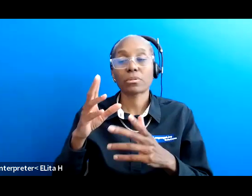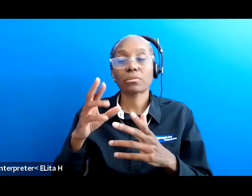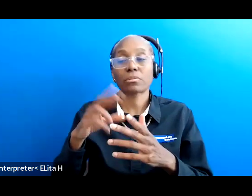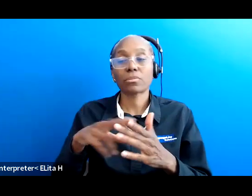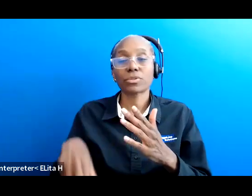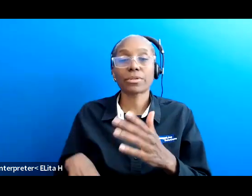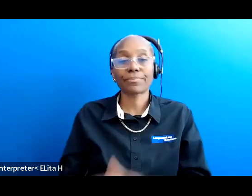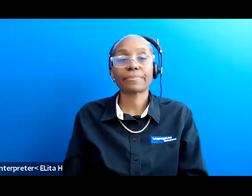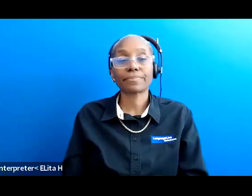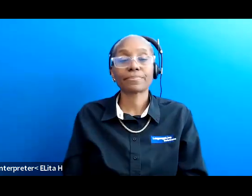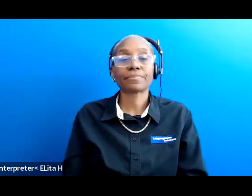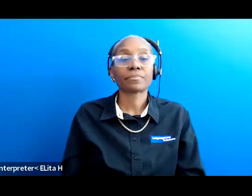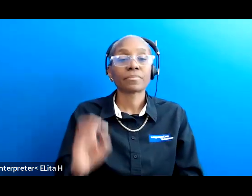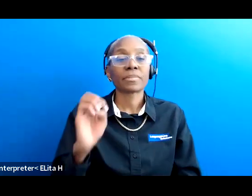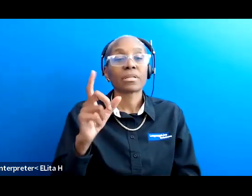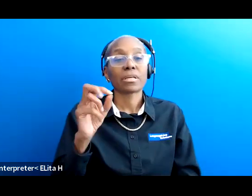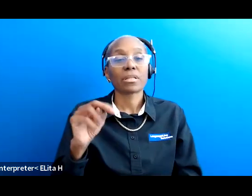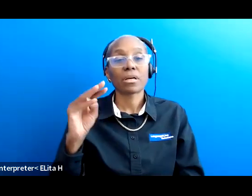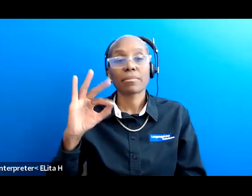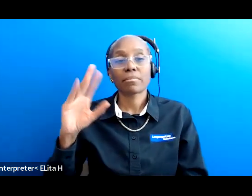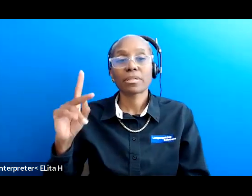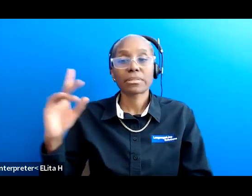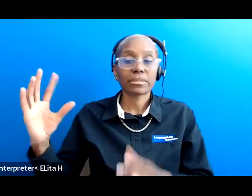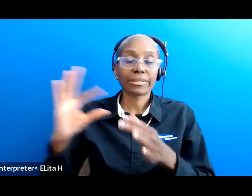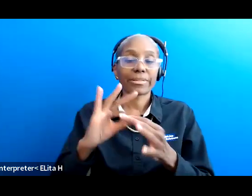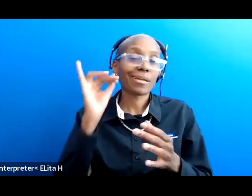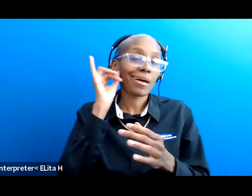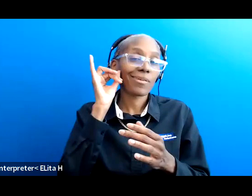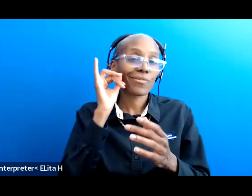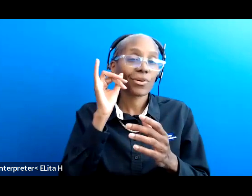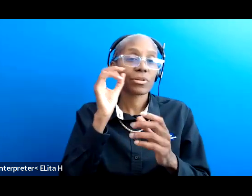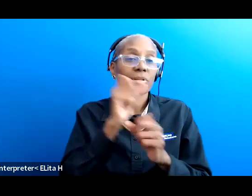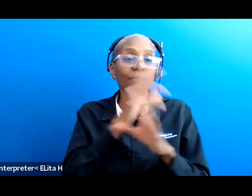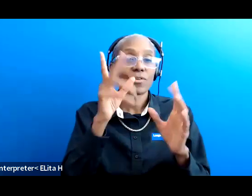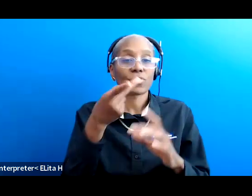Elon Musk wants to connect to the iPhone Vision Pro. It's obvious.